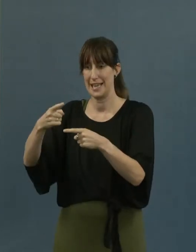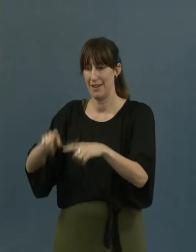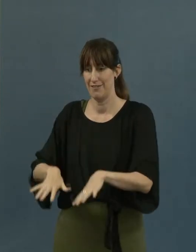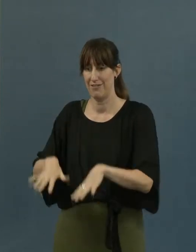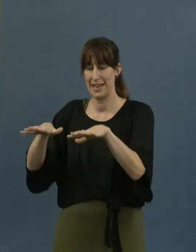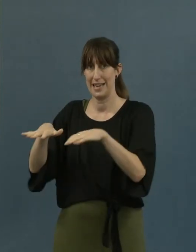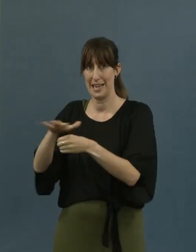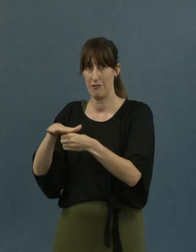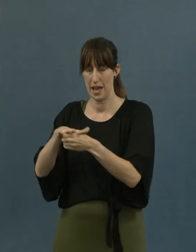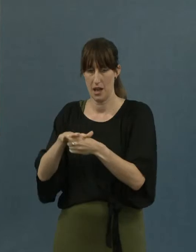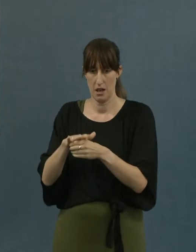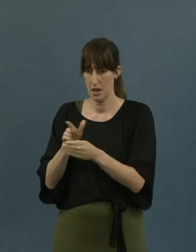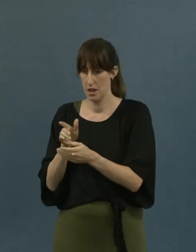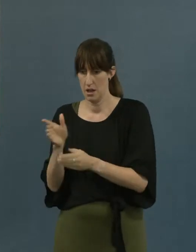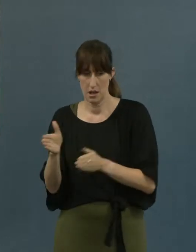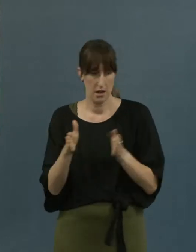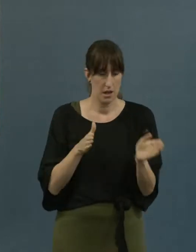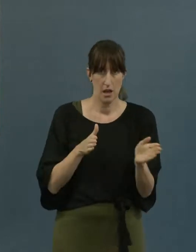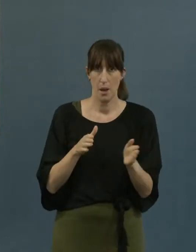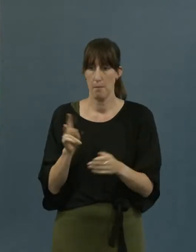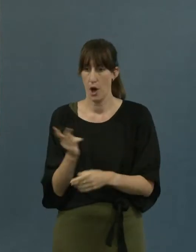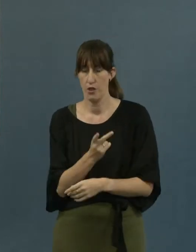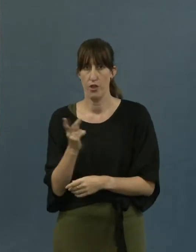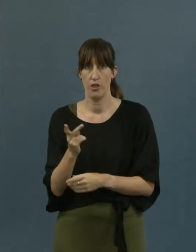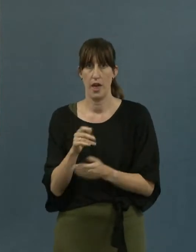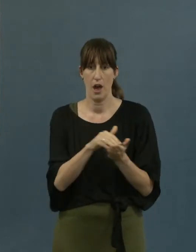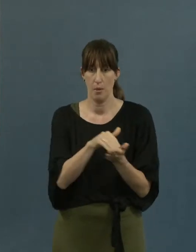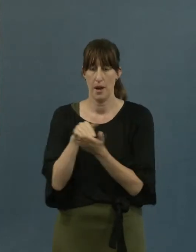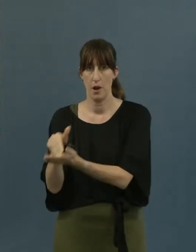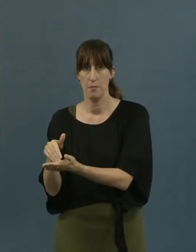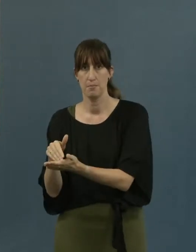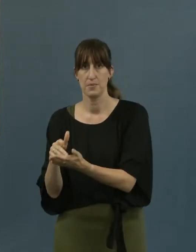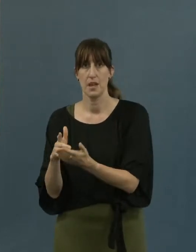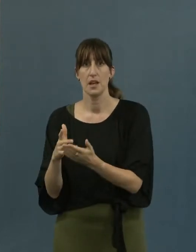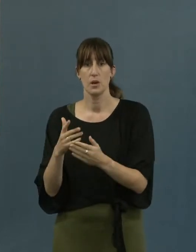the flooding has really helped those providers work hand in